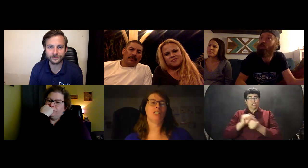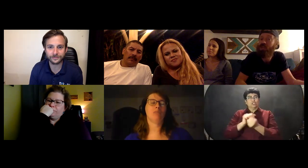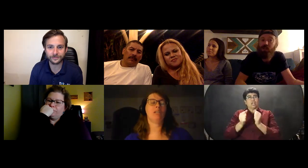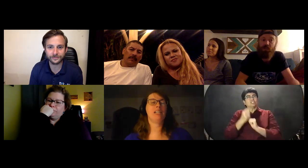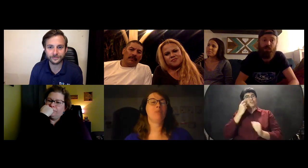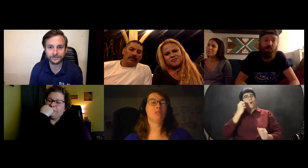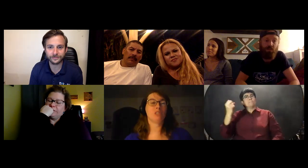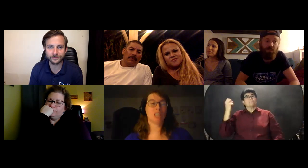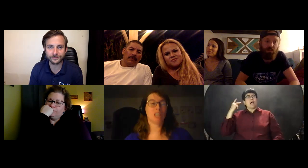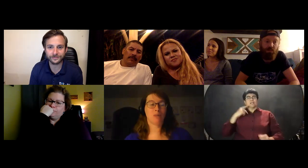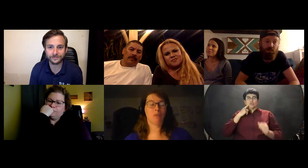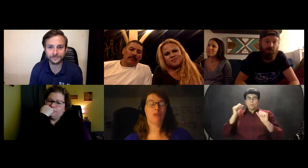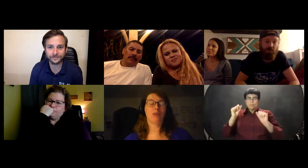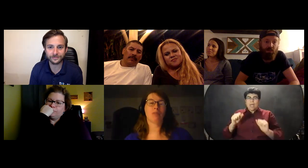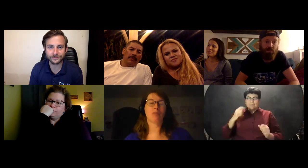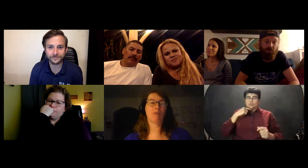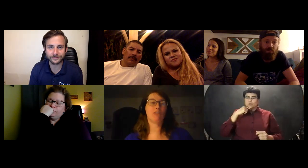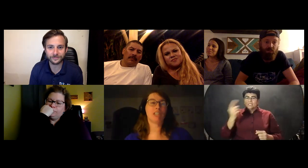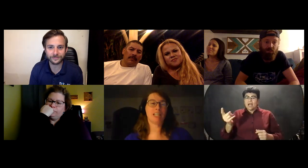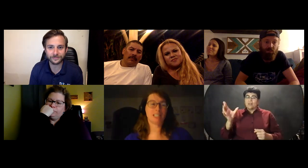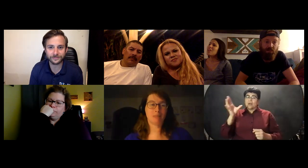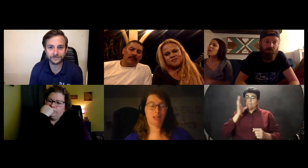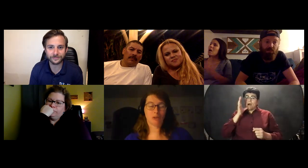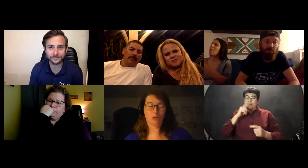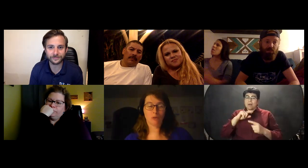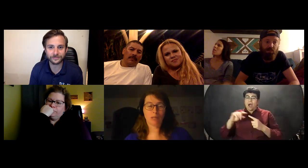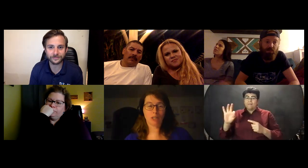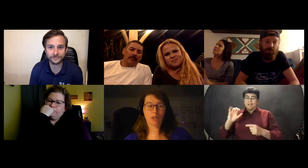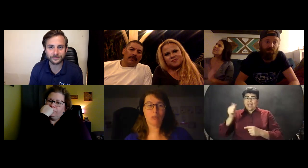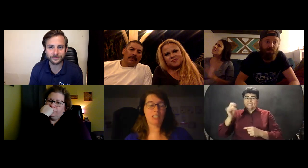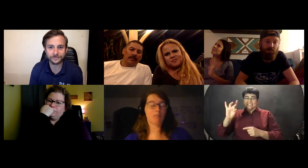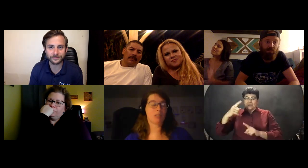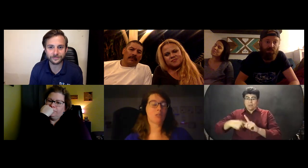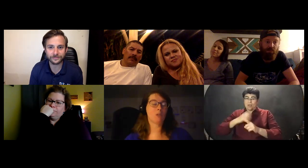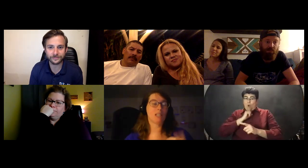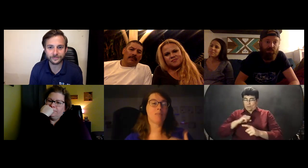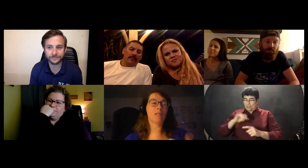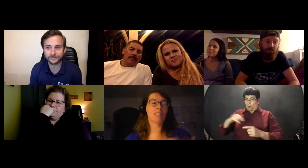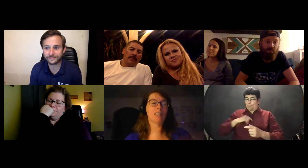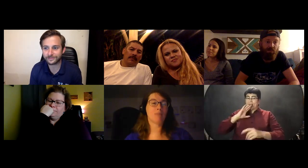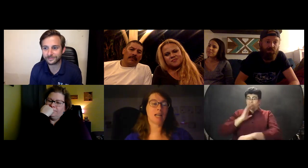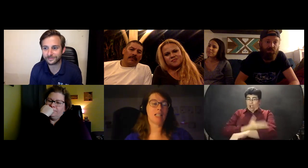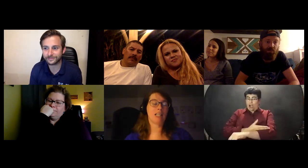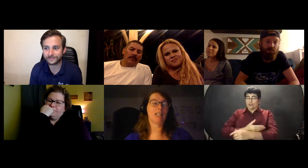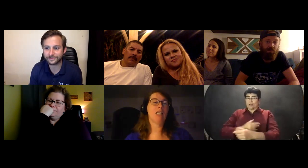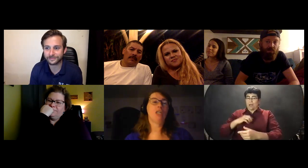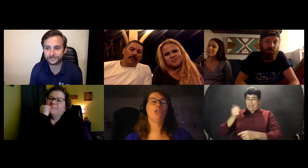being able to tell the mom of the 18 month old when my daughter was 18 months old telling